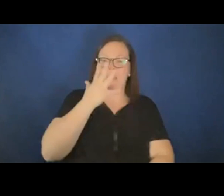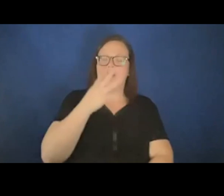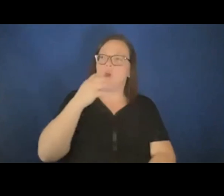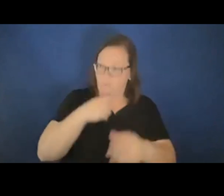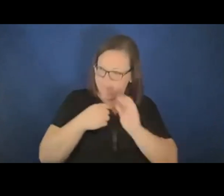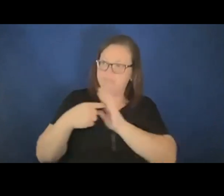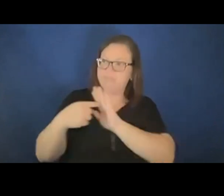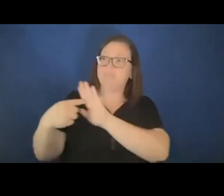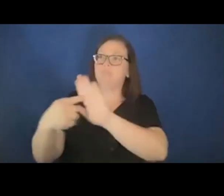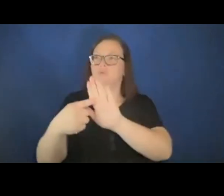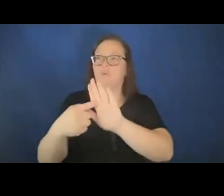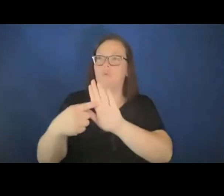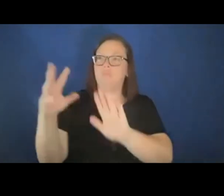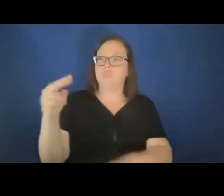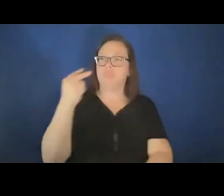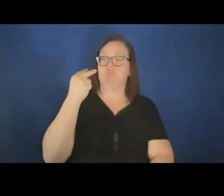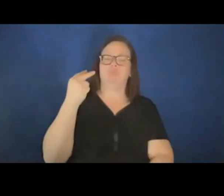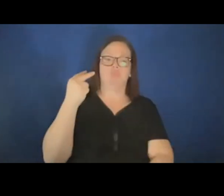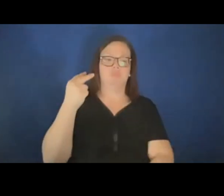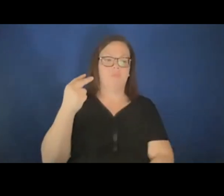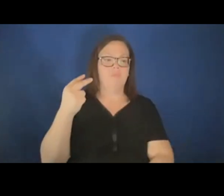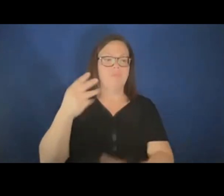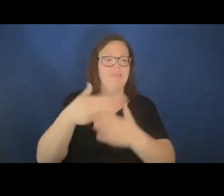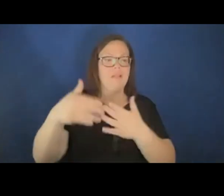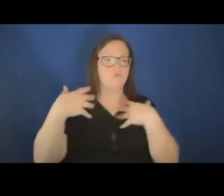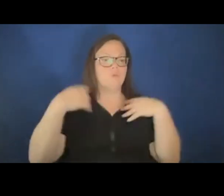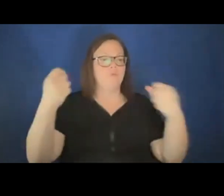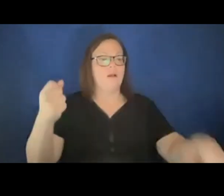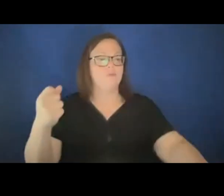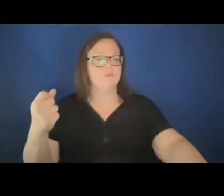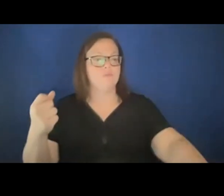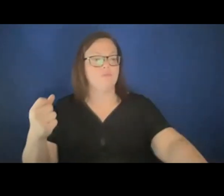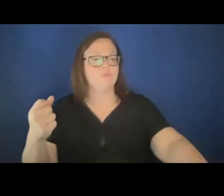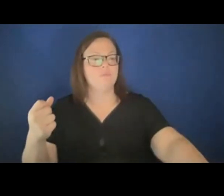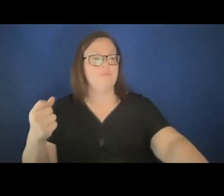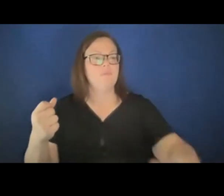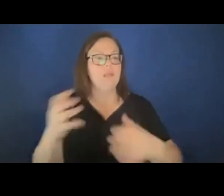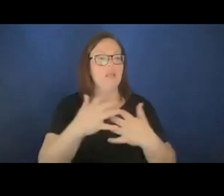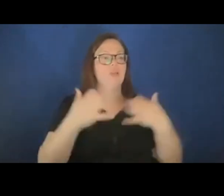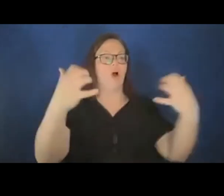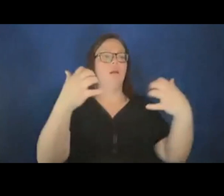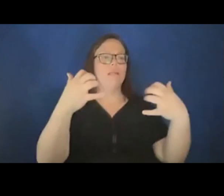my blood at the edge of survival an audience of w(h)it(e)ness